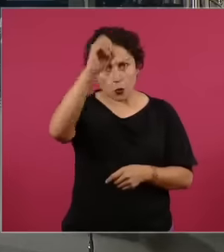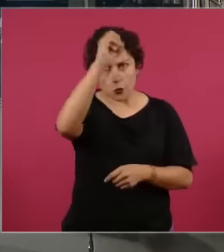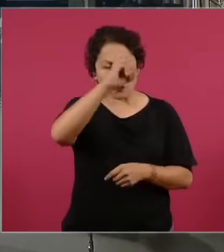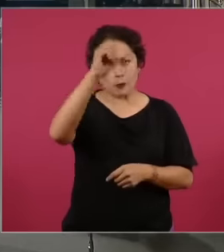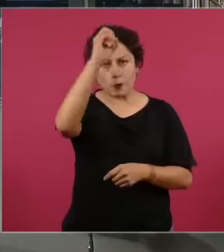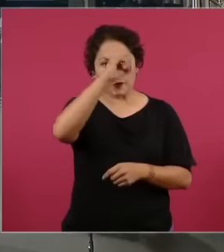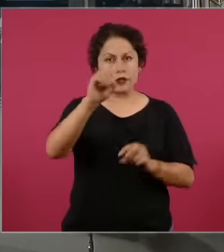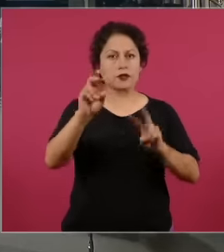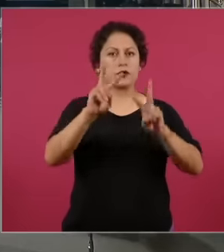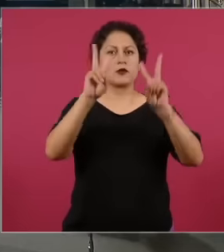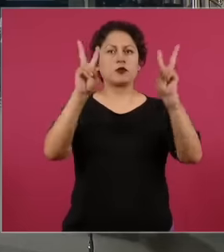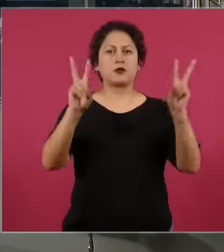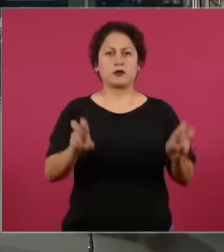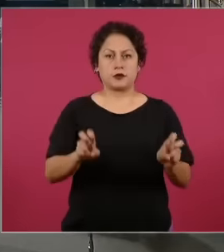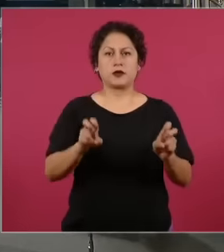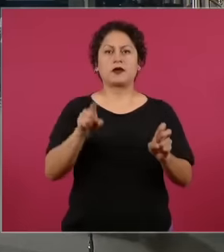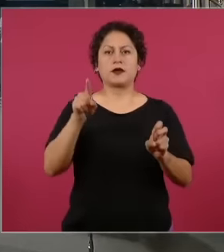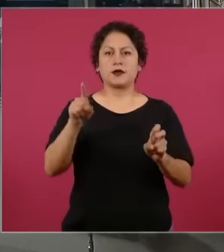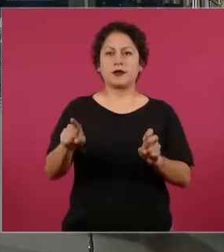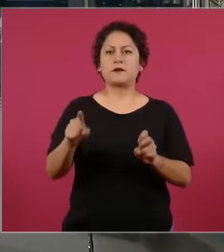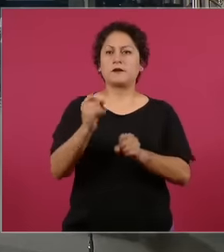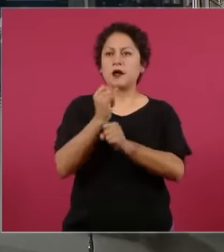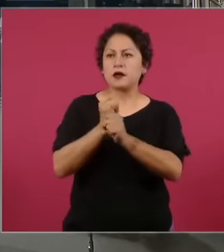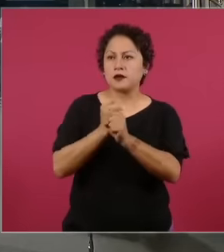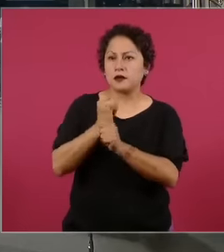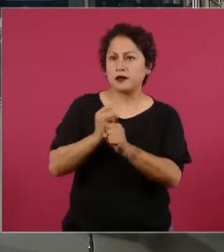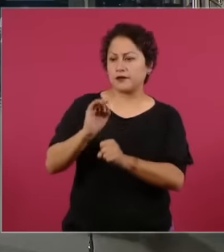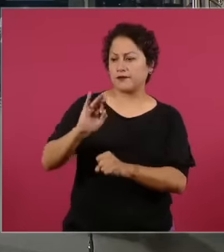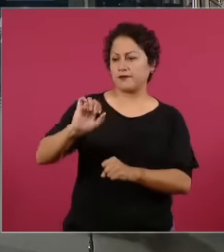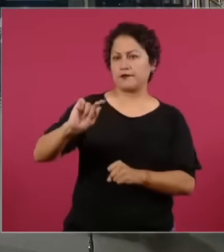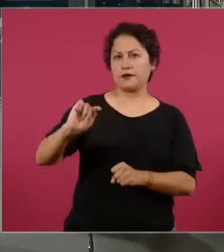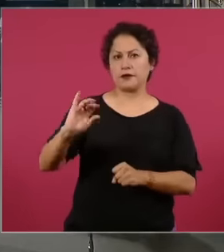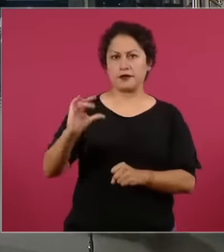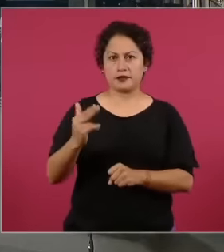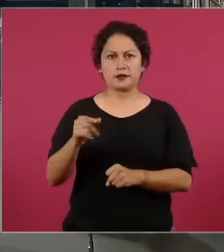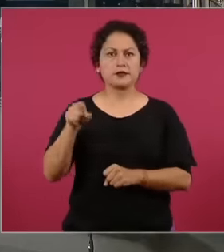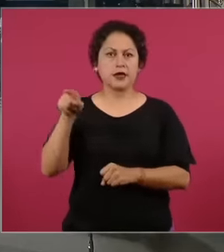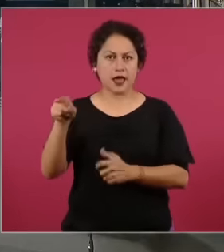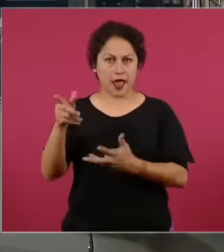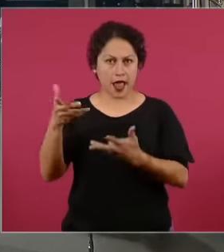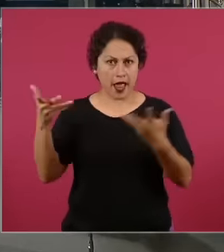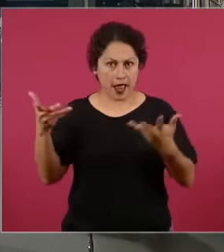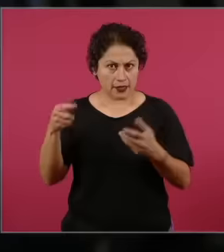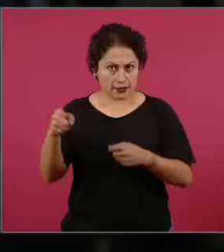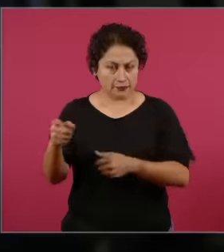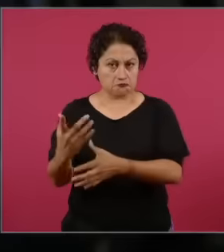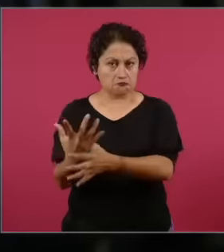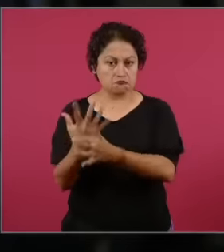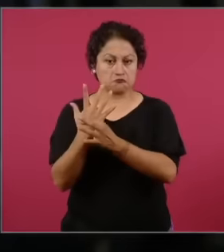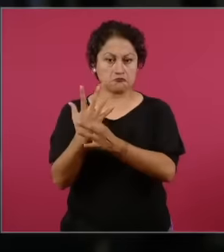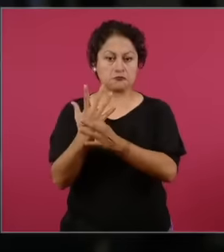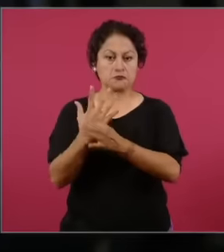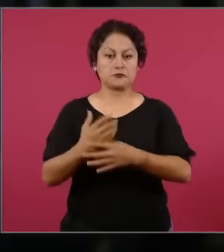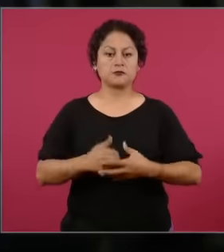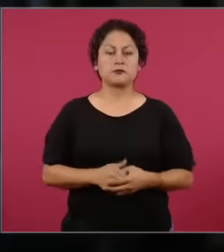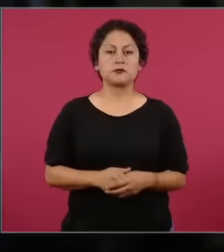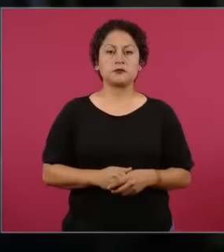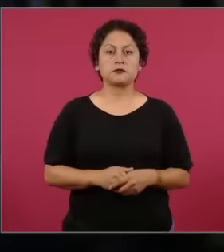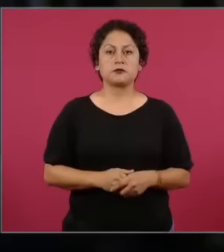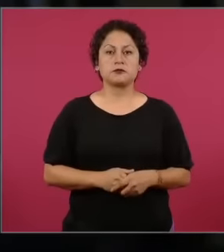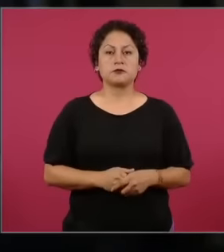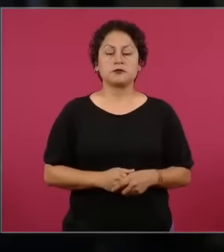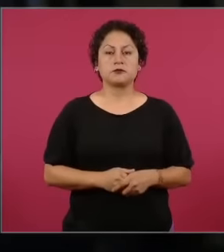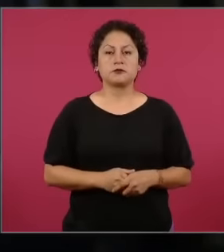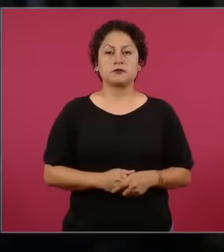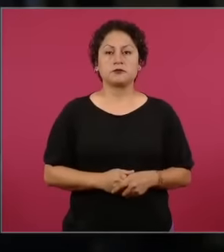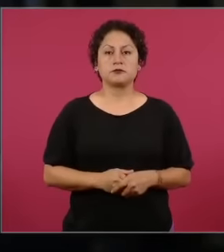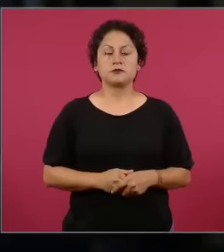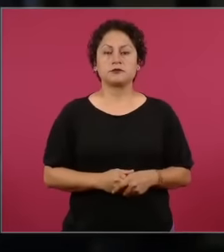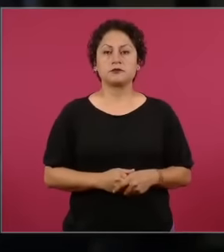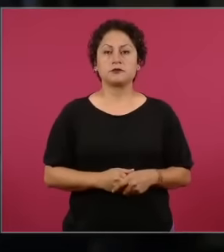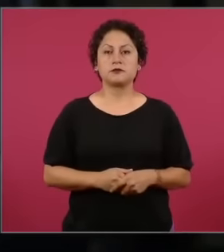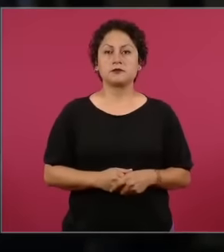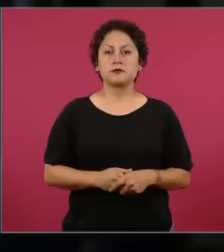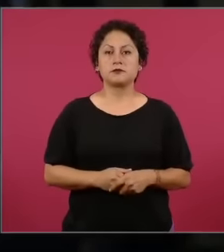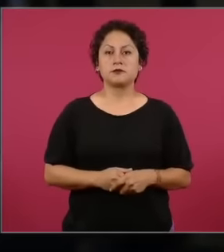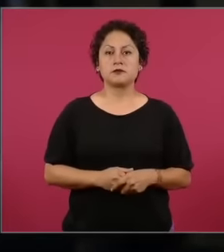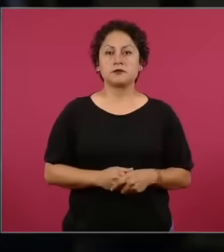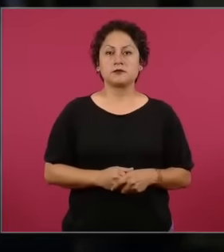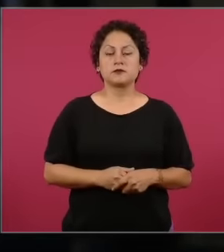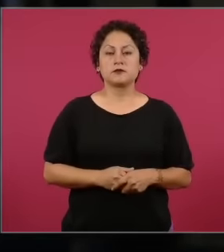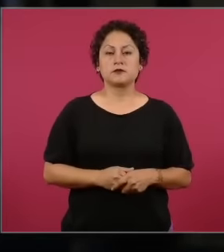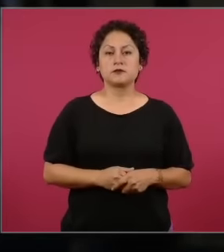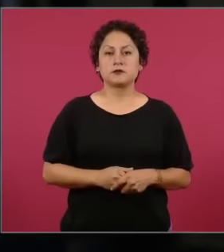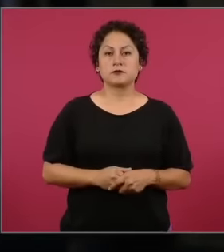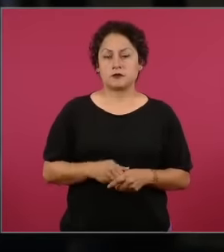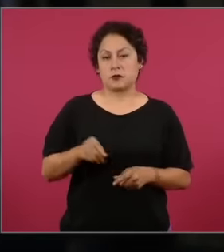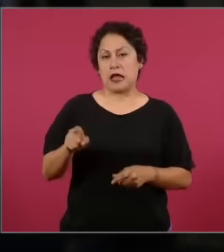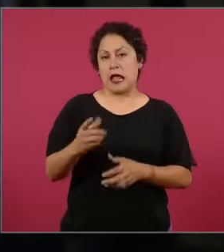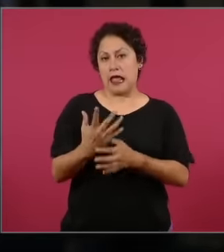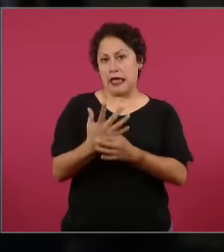fit rating agency has lowered the Well, there is a threat to lower the rating of Mexico's sovereign debt